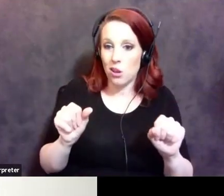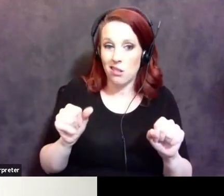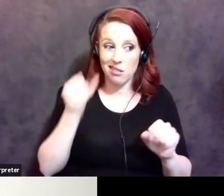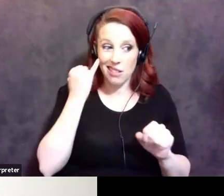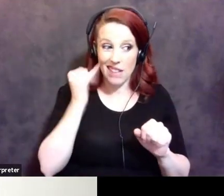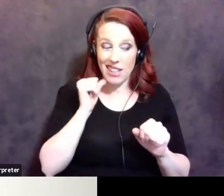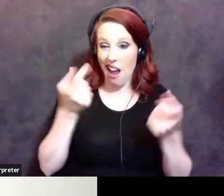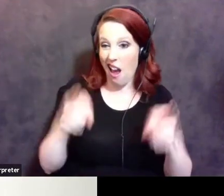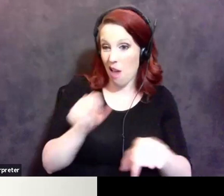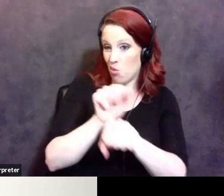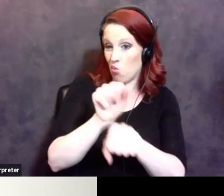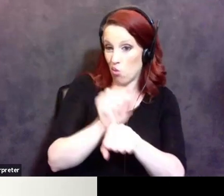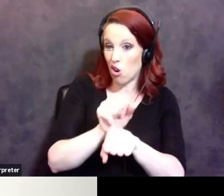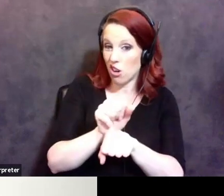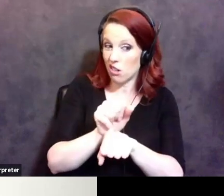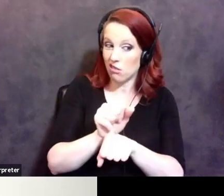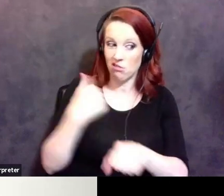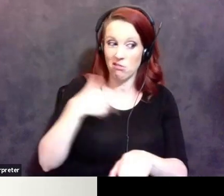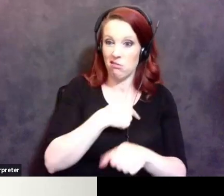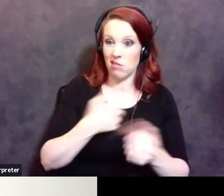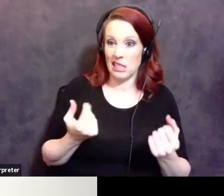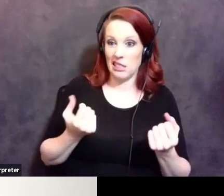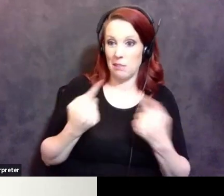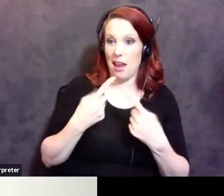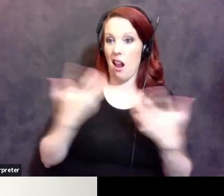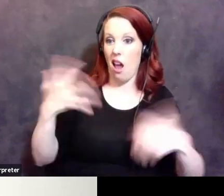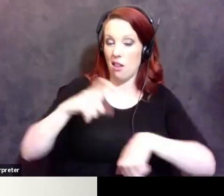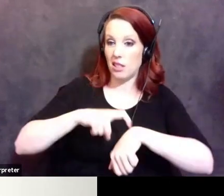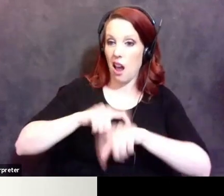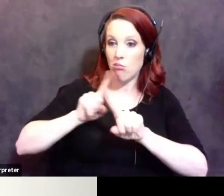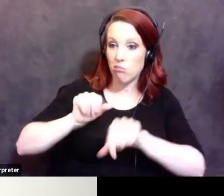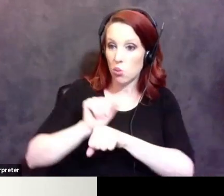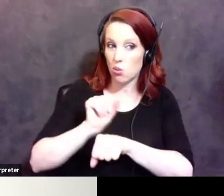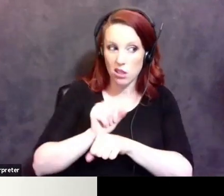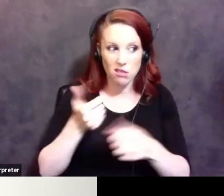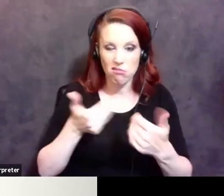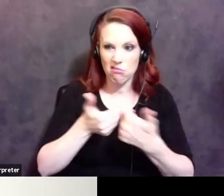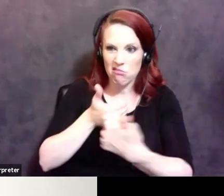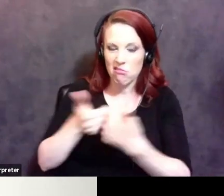most of us spend our time, and we can talk a little bit about disability employment.